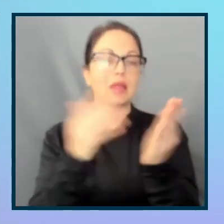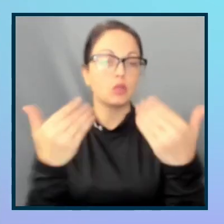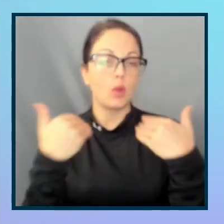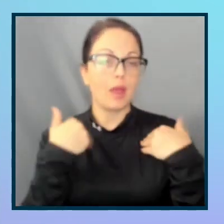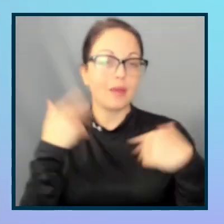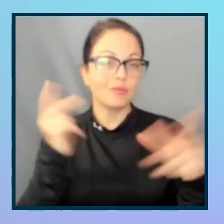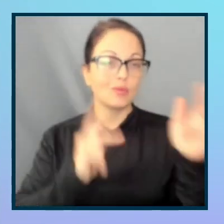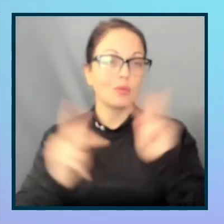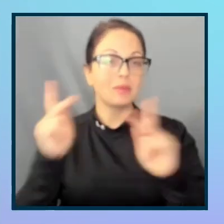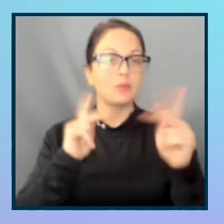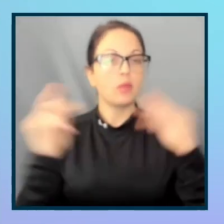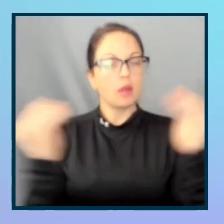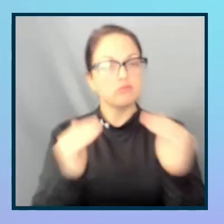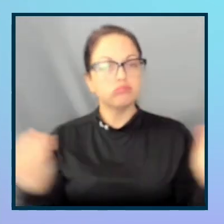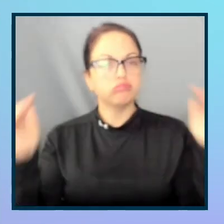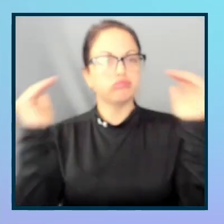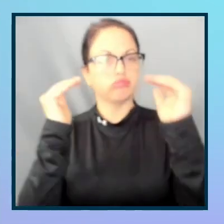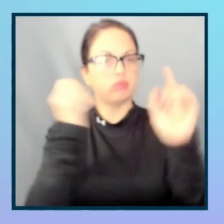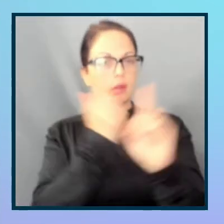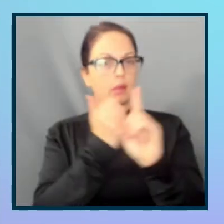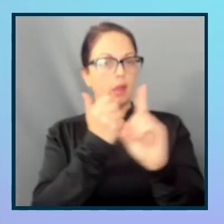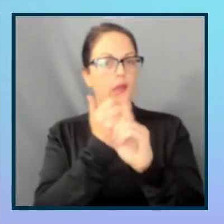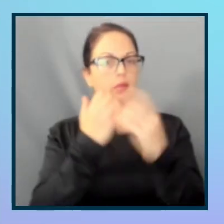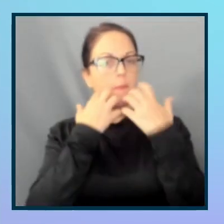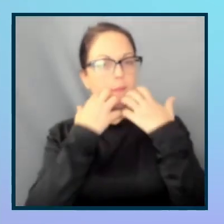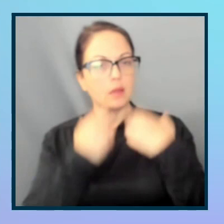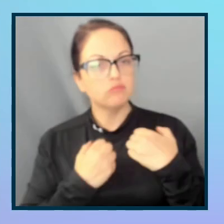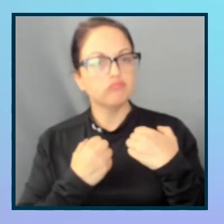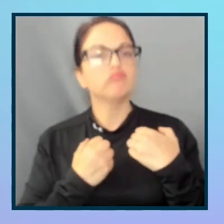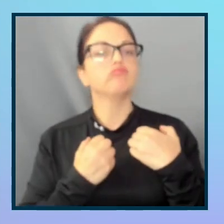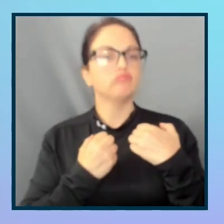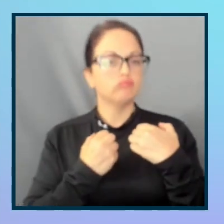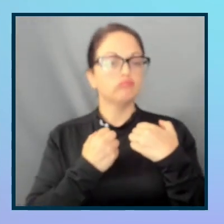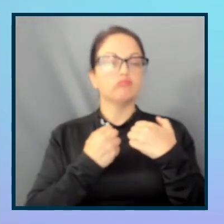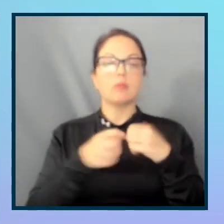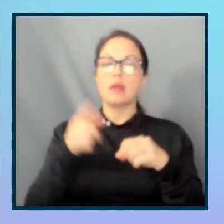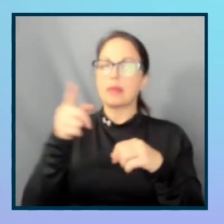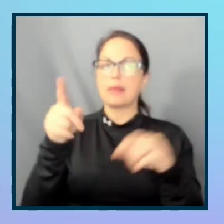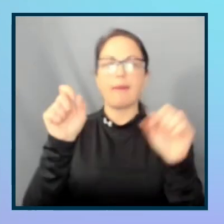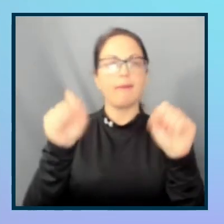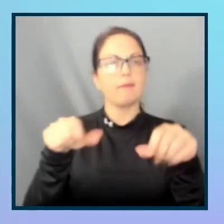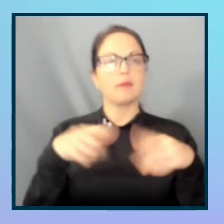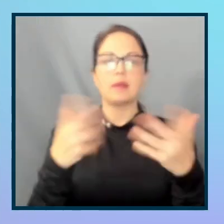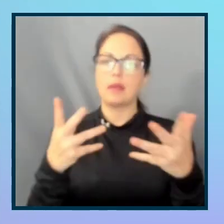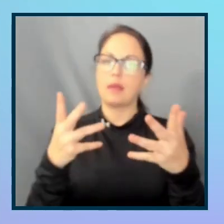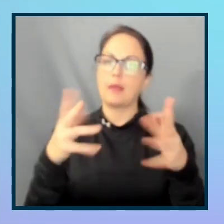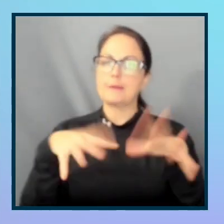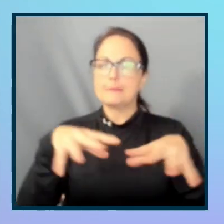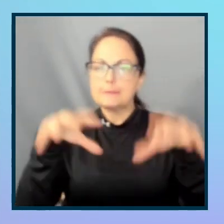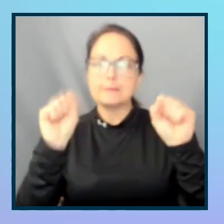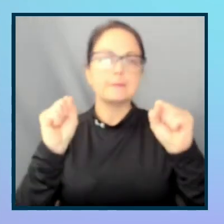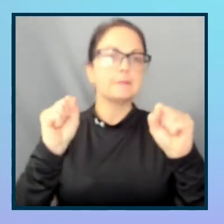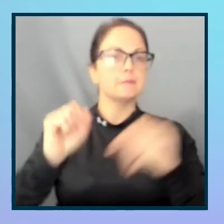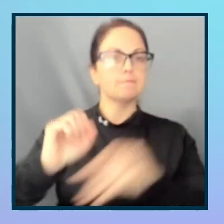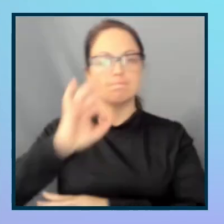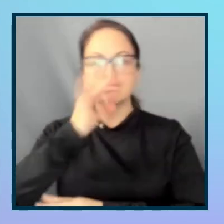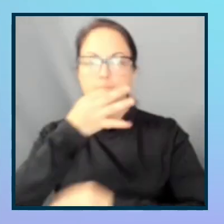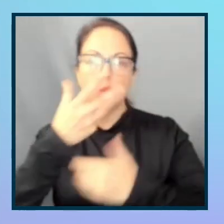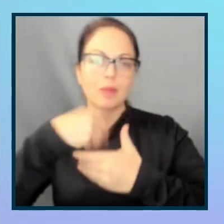up to that level, and they're very passionate about it, and they can take on expertise within their job description.